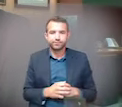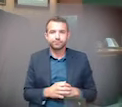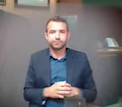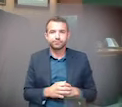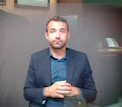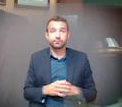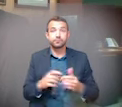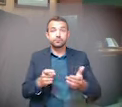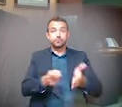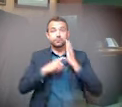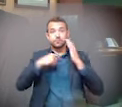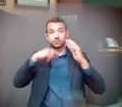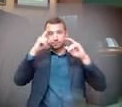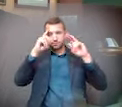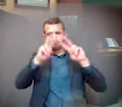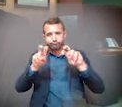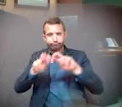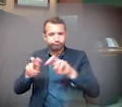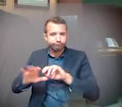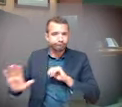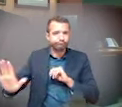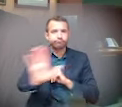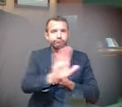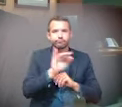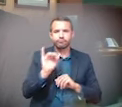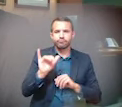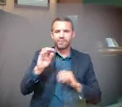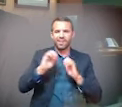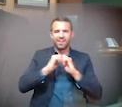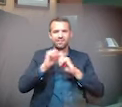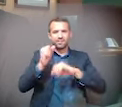So what are we doing better here in this instance that we weren't doing before?"